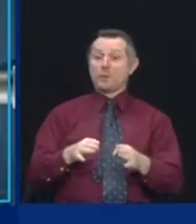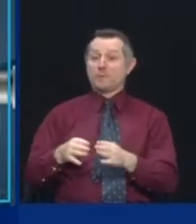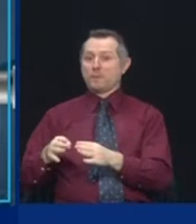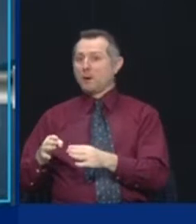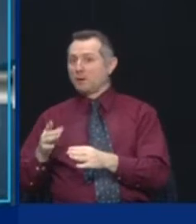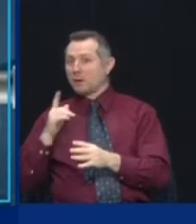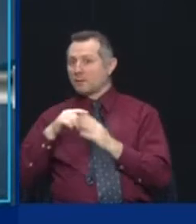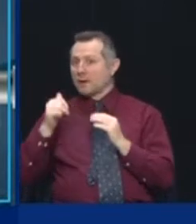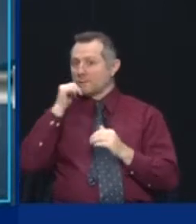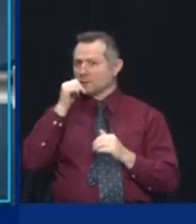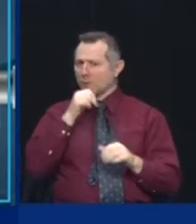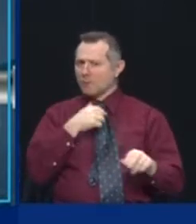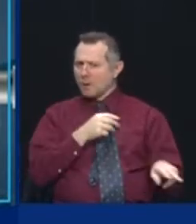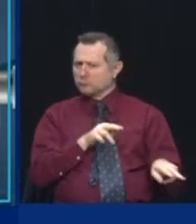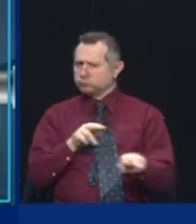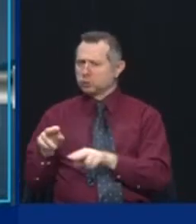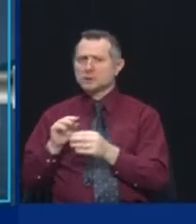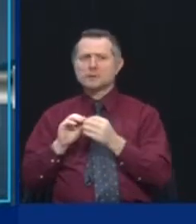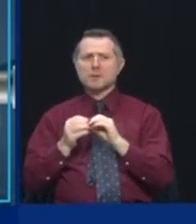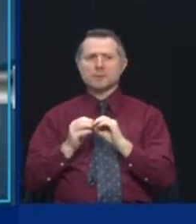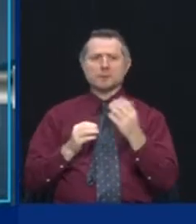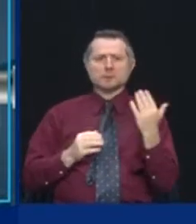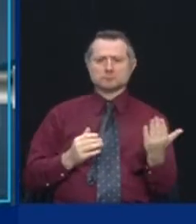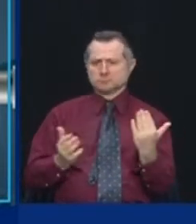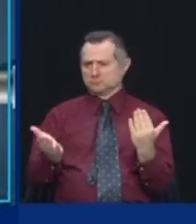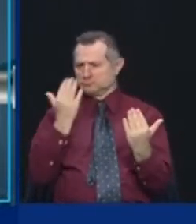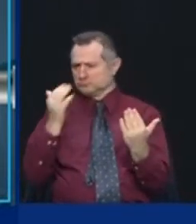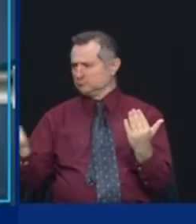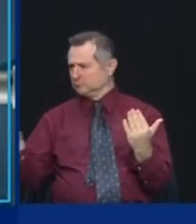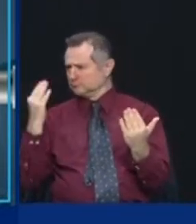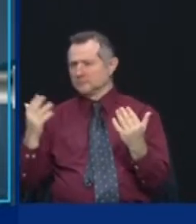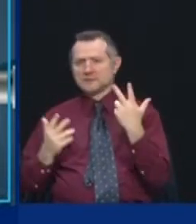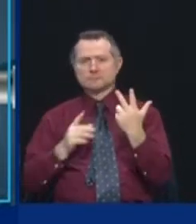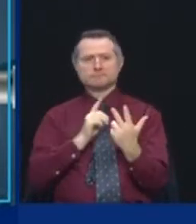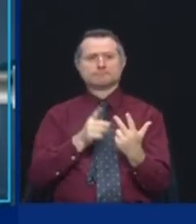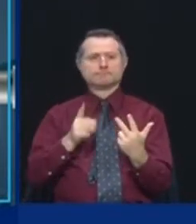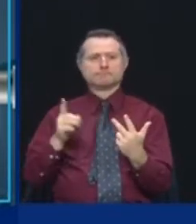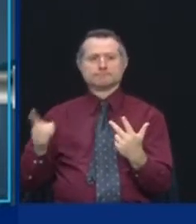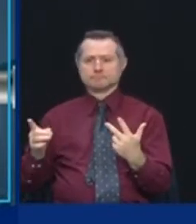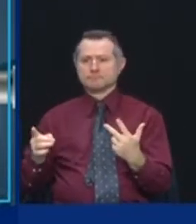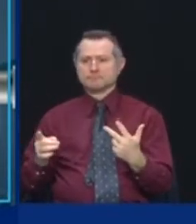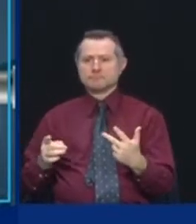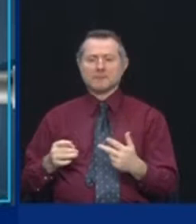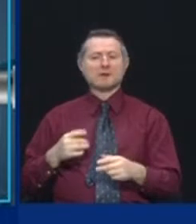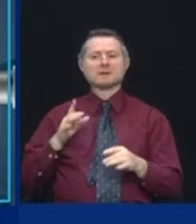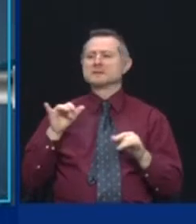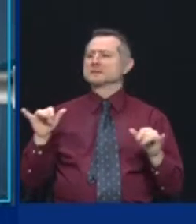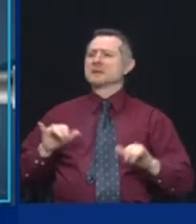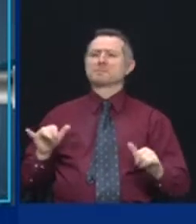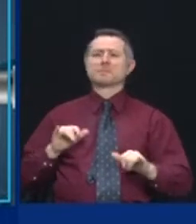DOING. EVEN WHILE WE'RE DOING THAT WE CONTINUE TO WATCH THE NUMBERS